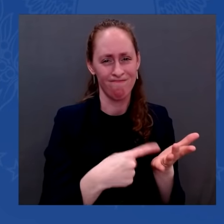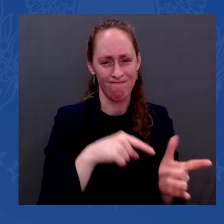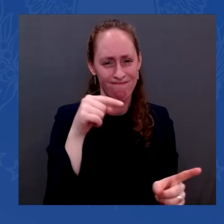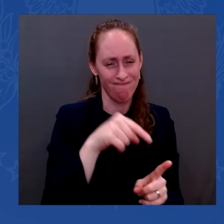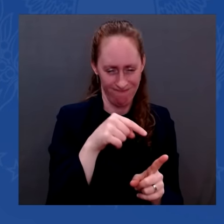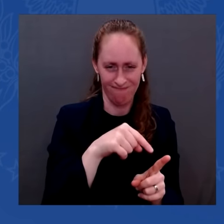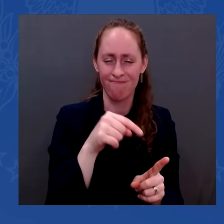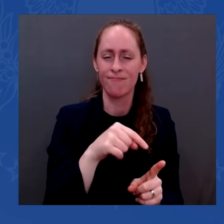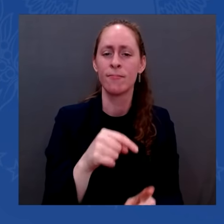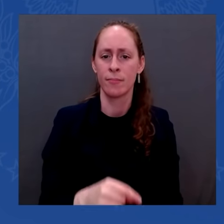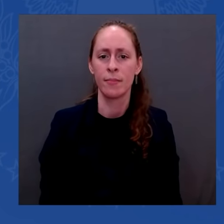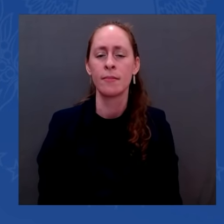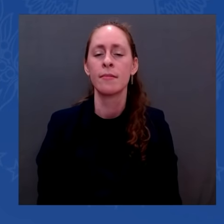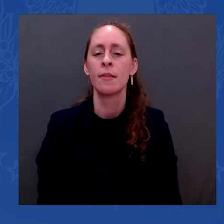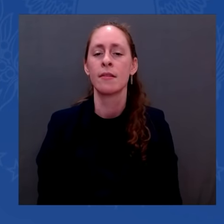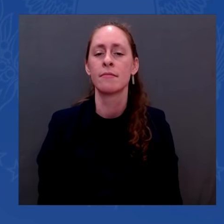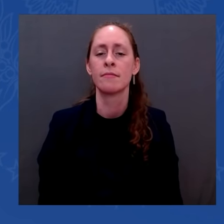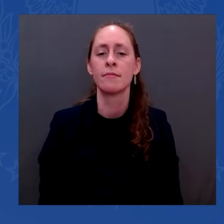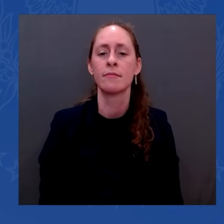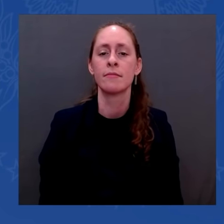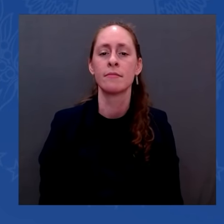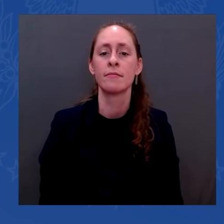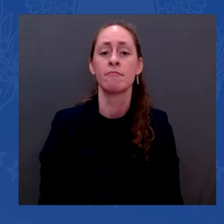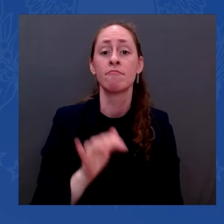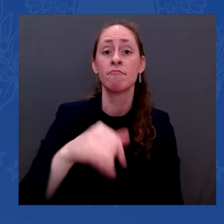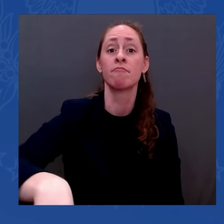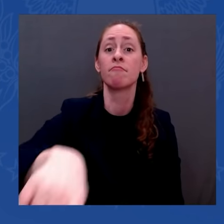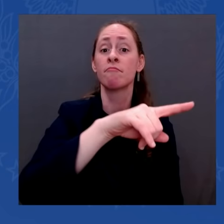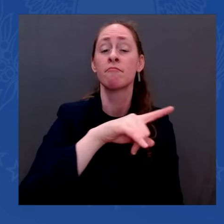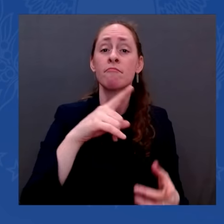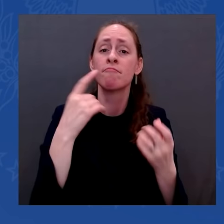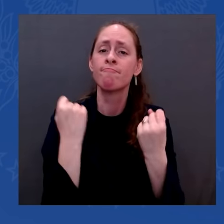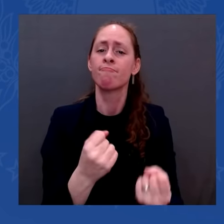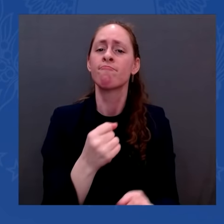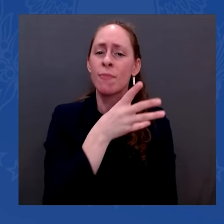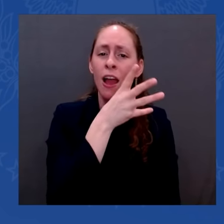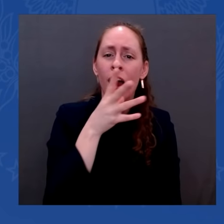at a disadvantage when it came to being able to protect themselves from COVID.